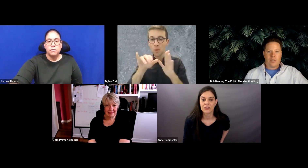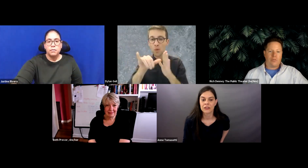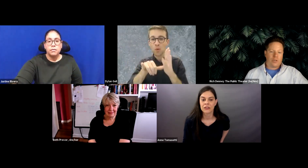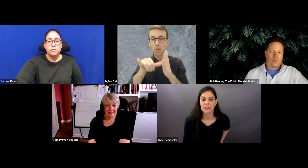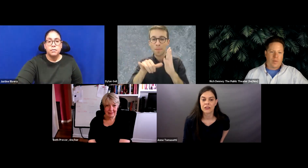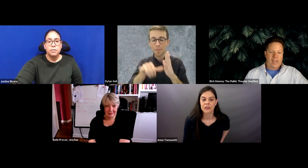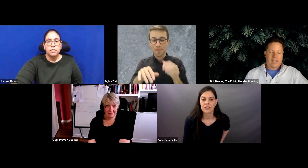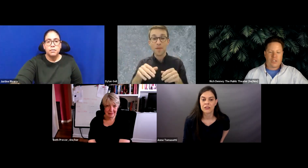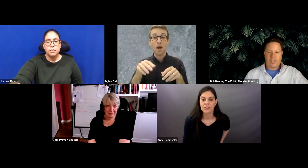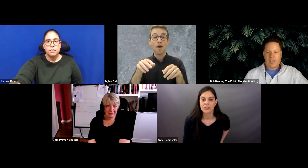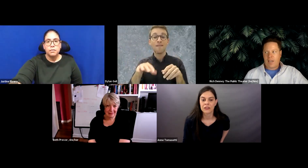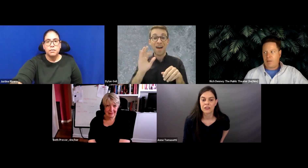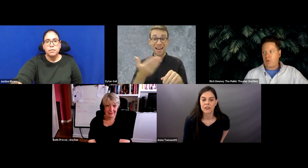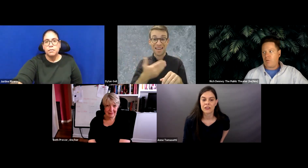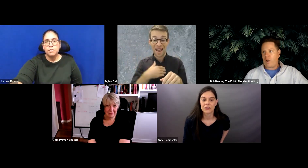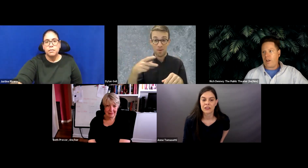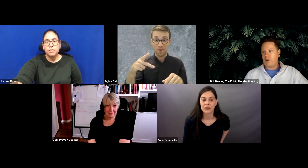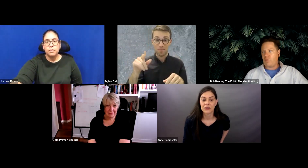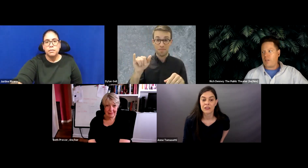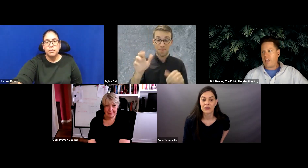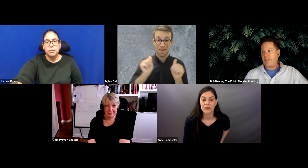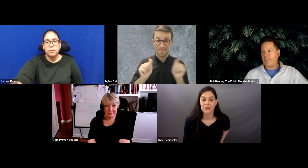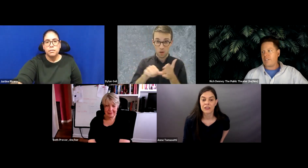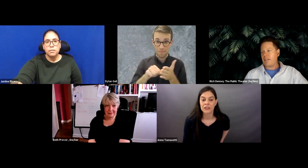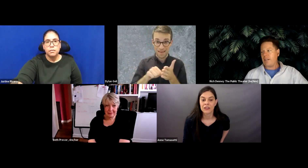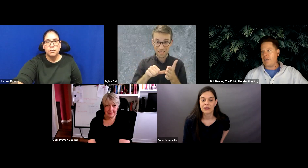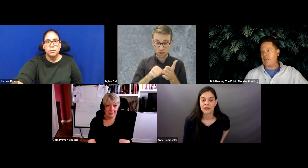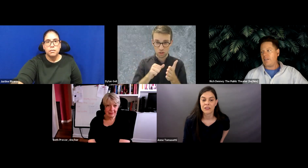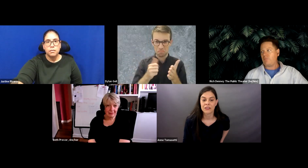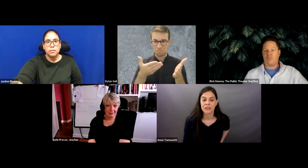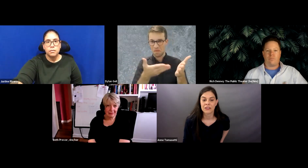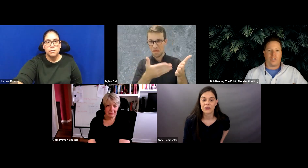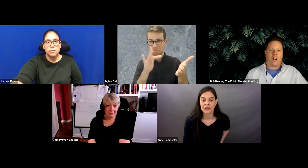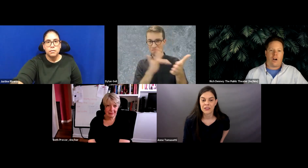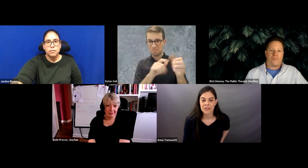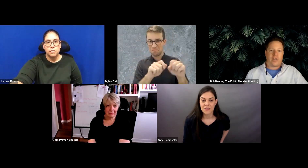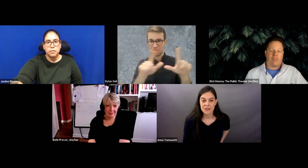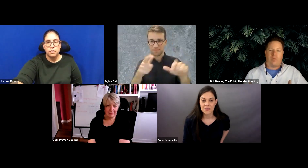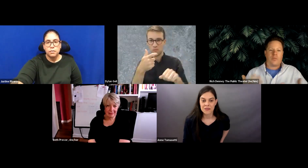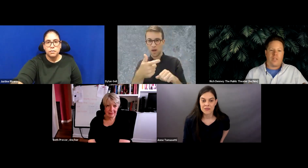YouTube page, where we have it, we're offering it with multiple